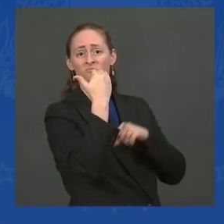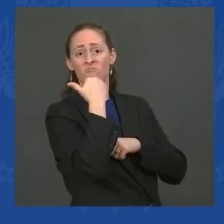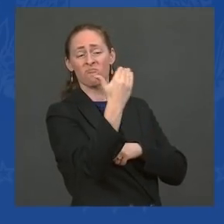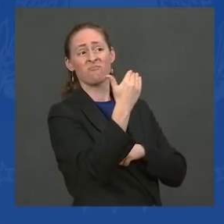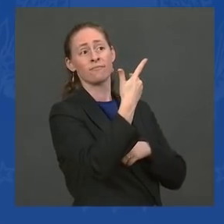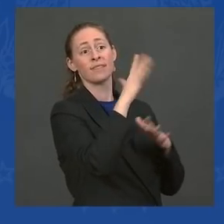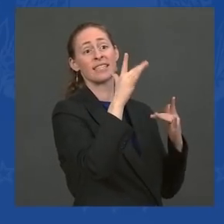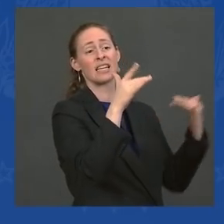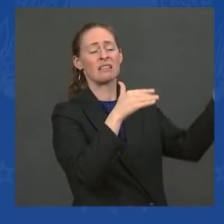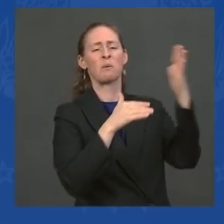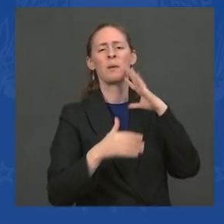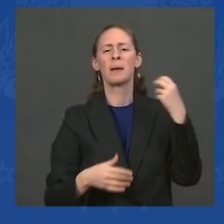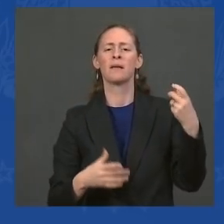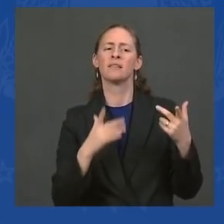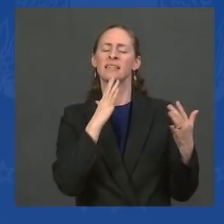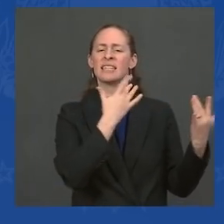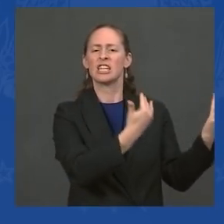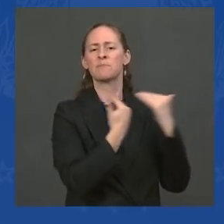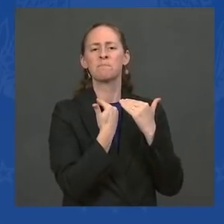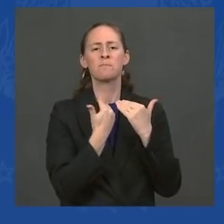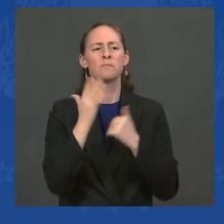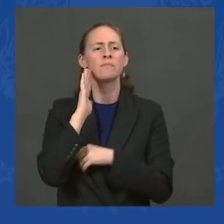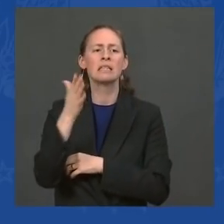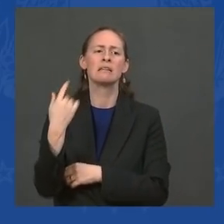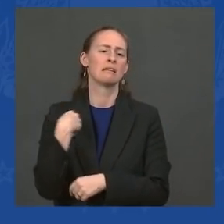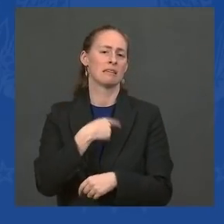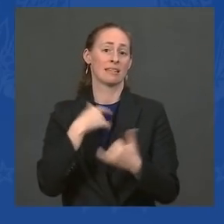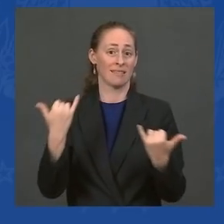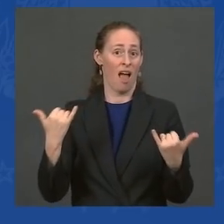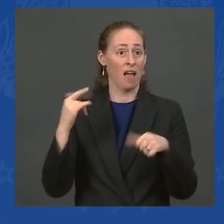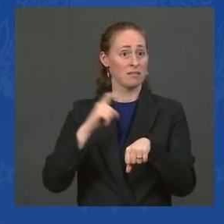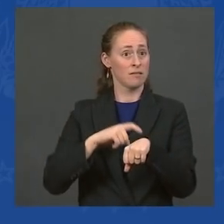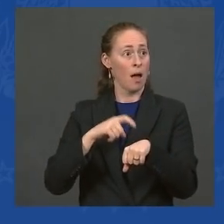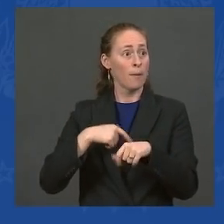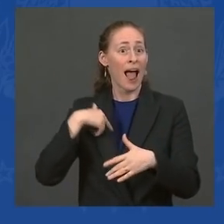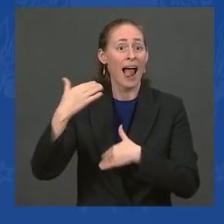We cannot be competitive in the 21st century in this global economy if we fail to invest.